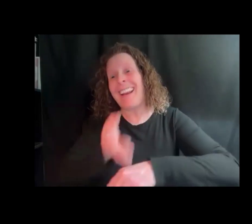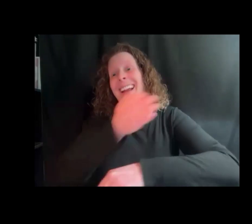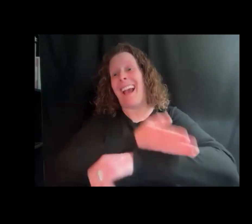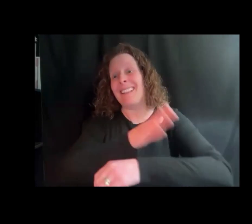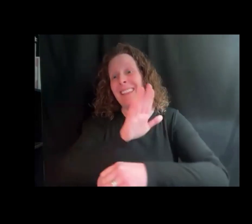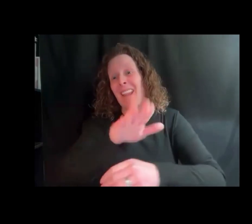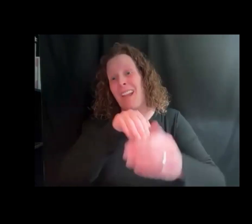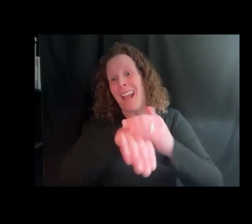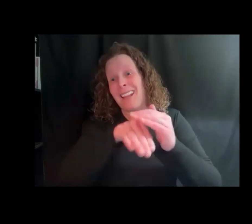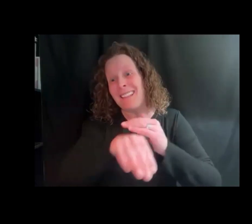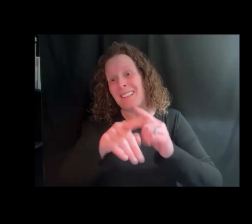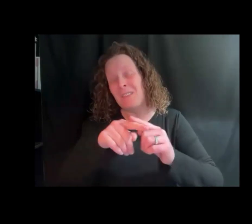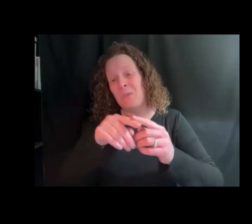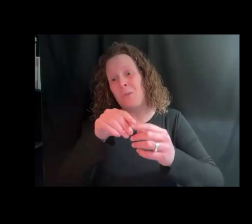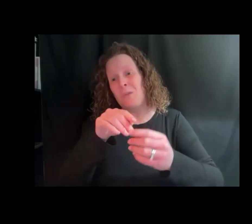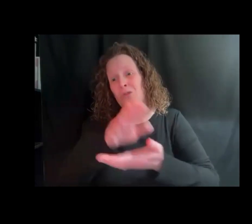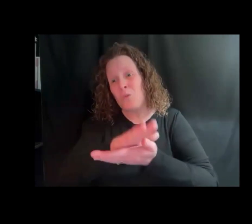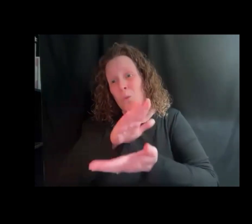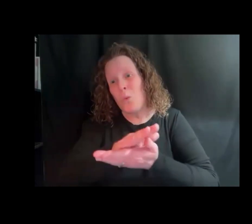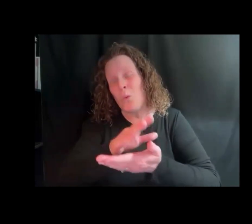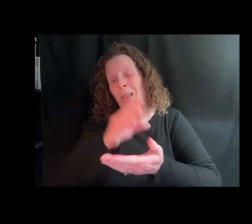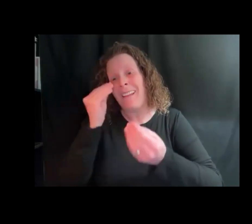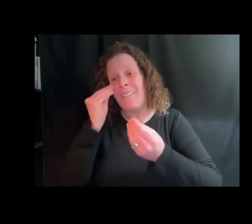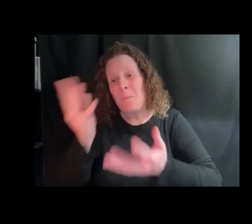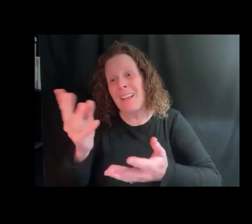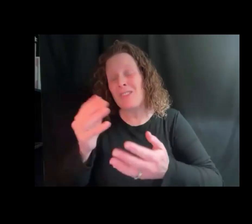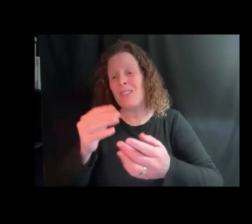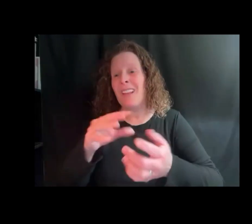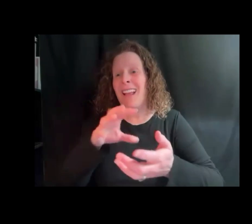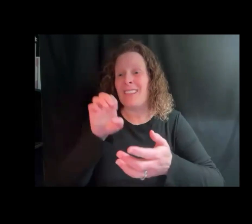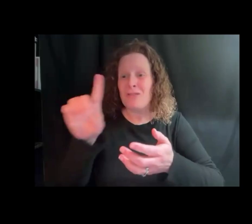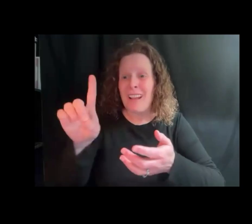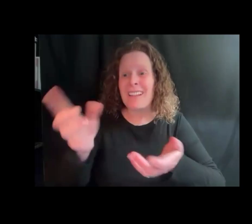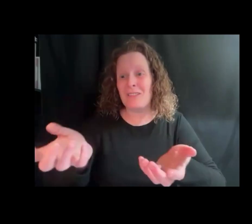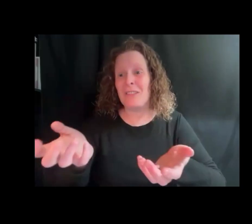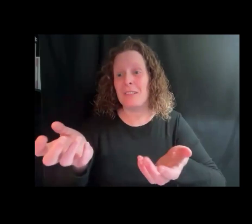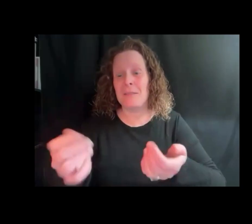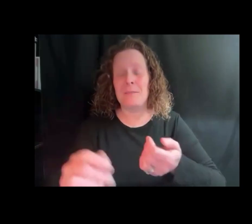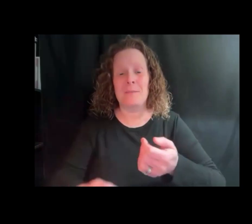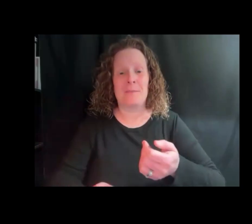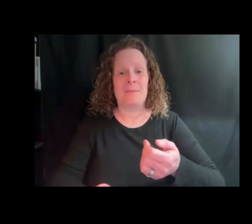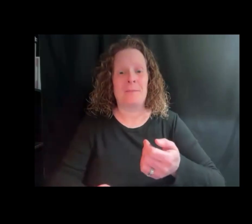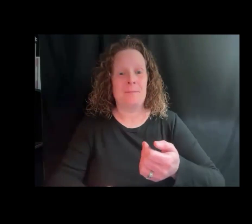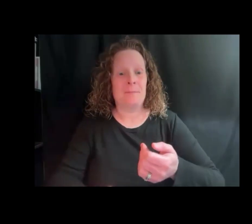all. It actually improves their access in school and